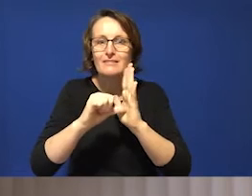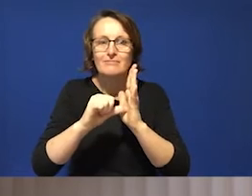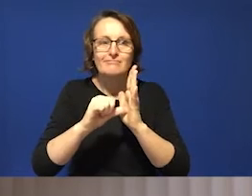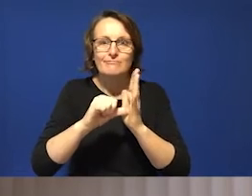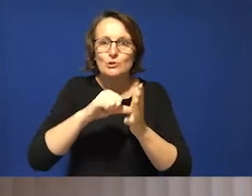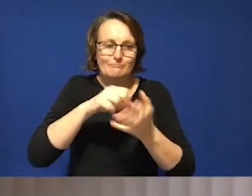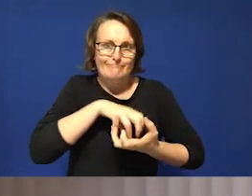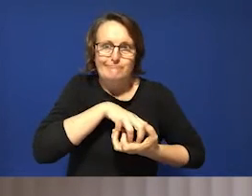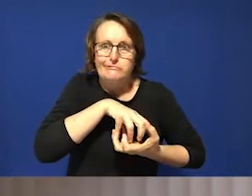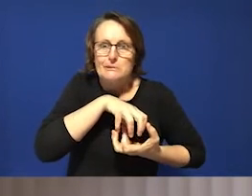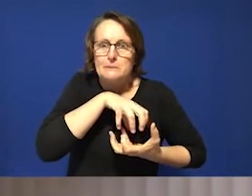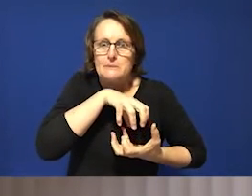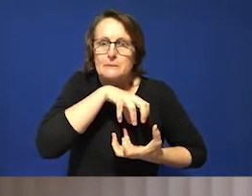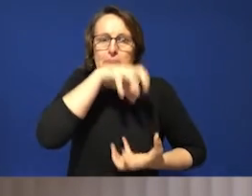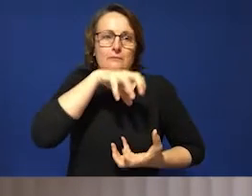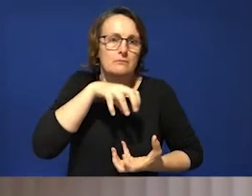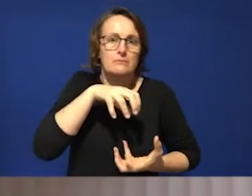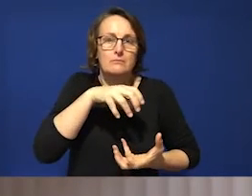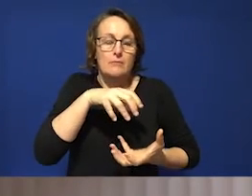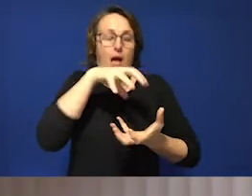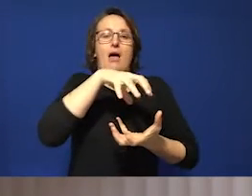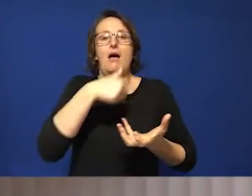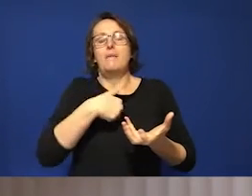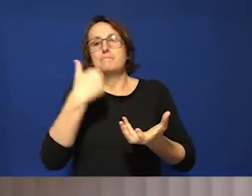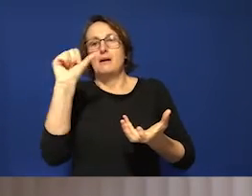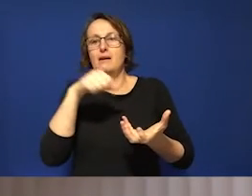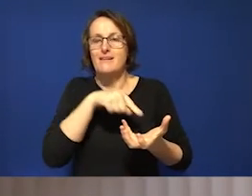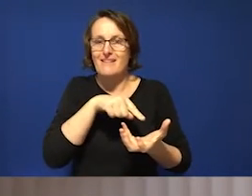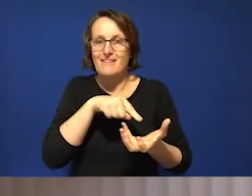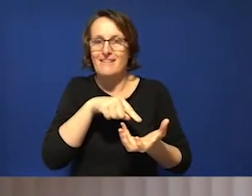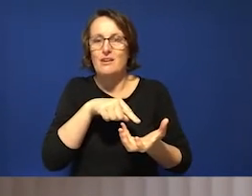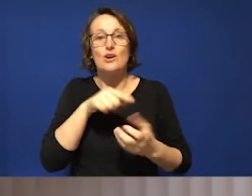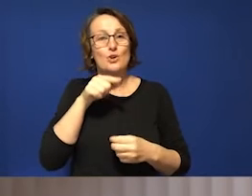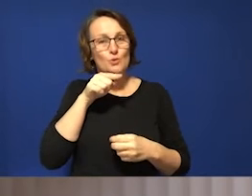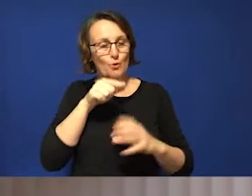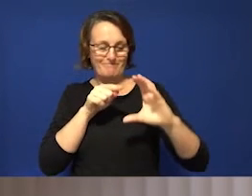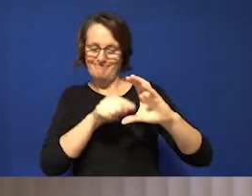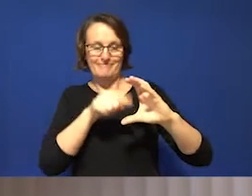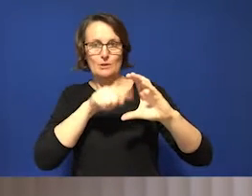through efficiencies, through savings. And so that was unmovable.